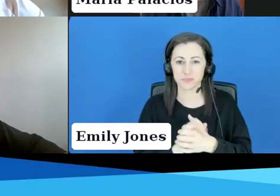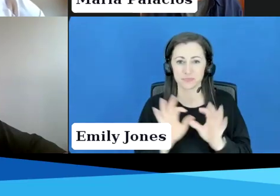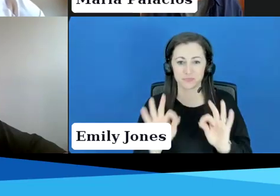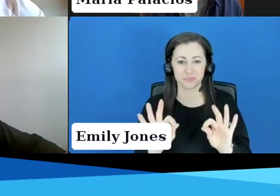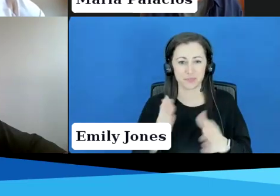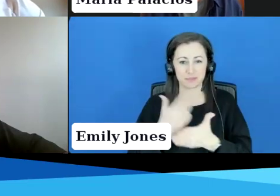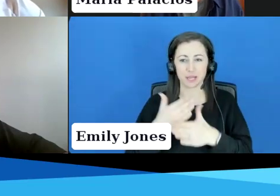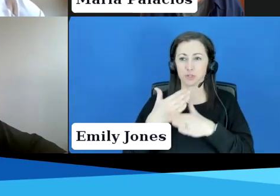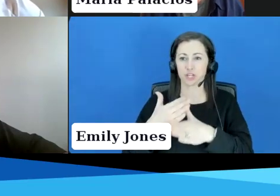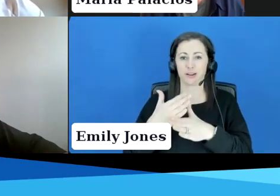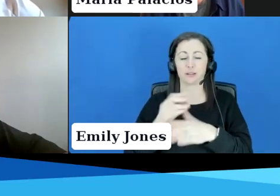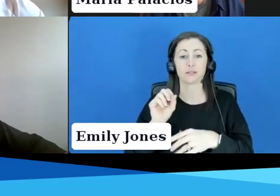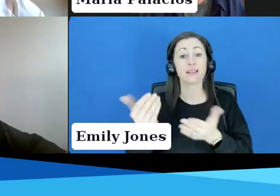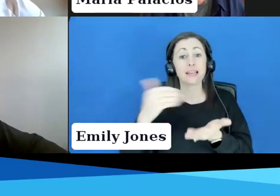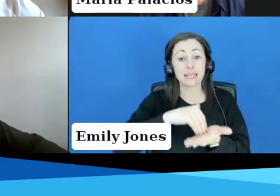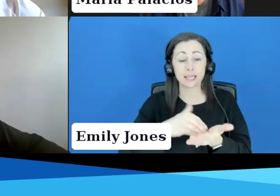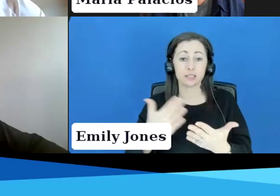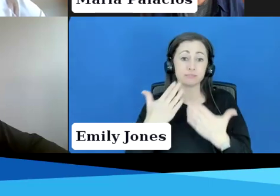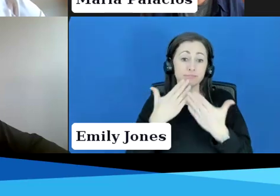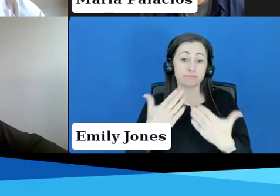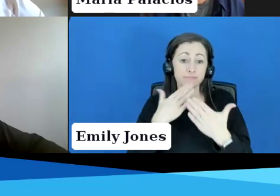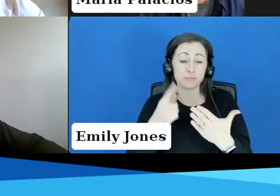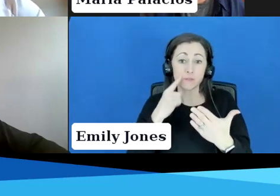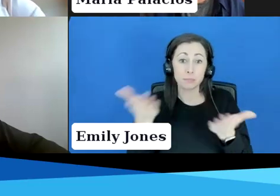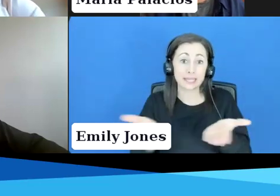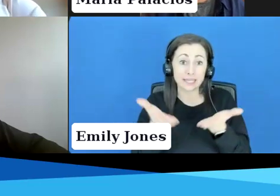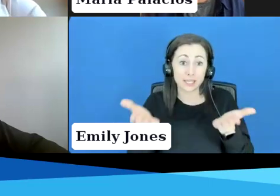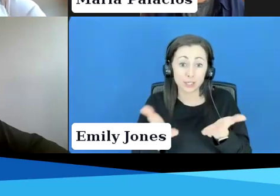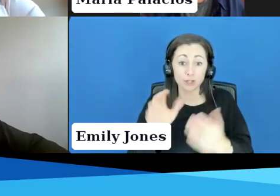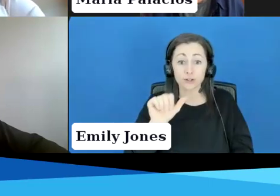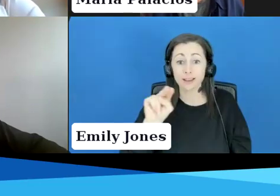Again, I just want to thank everybody for being here, Anna and Jesse.